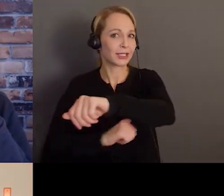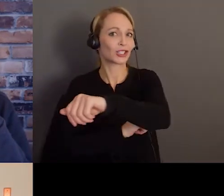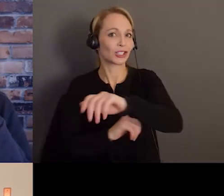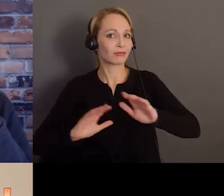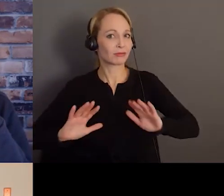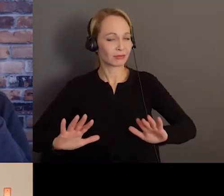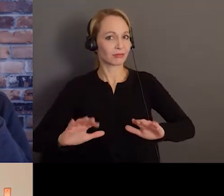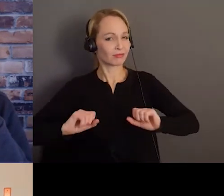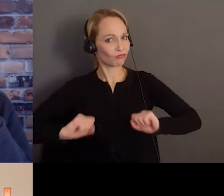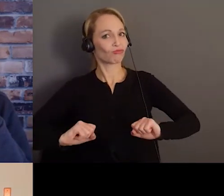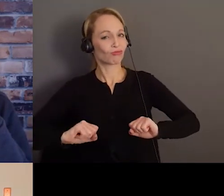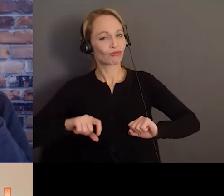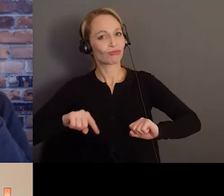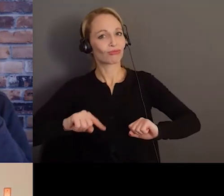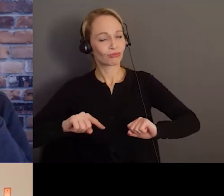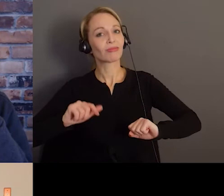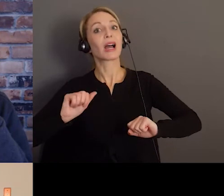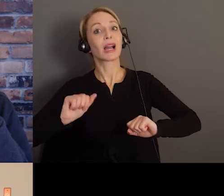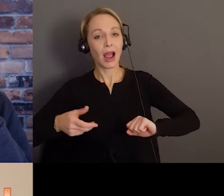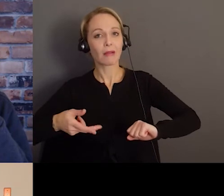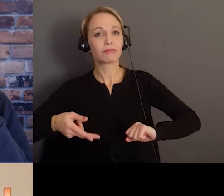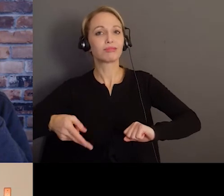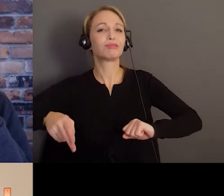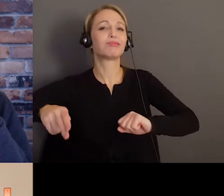BE ONE THAT GROWS WITH US FOR YEARS TO COME.